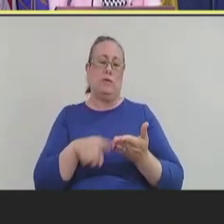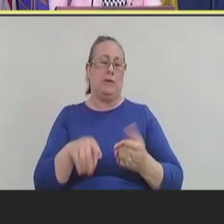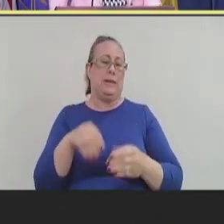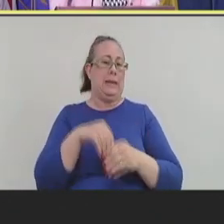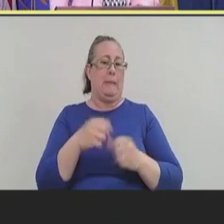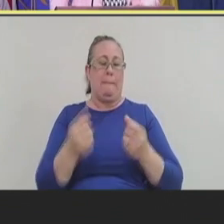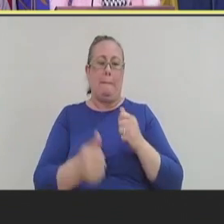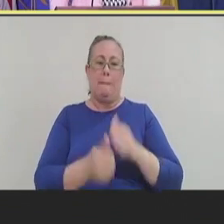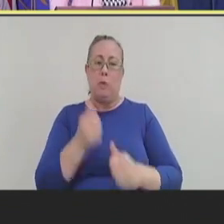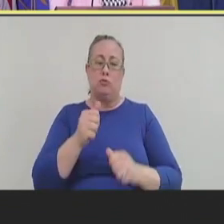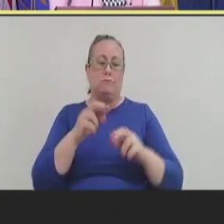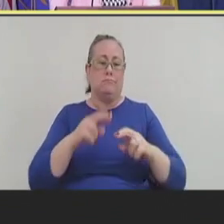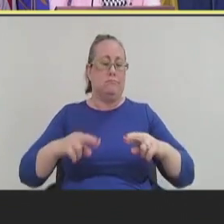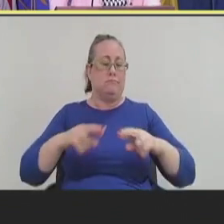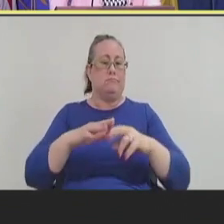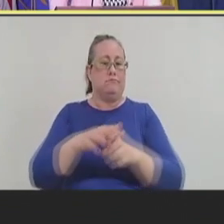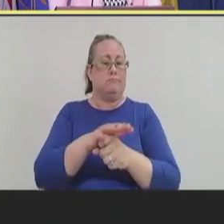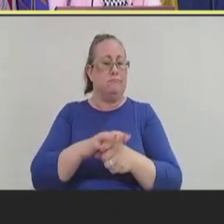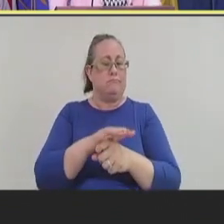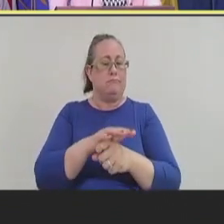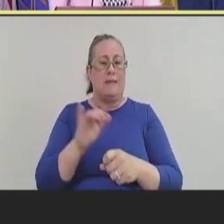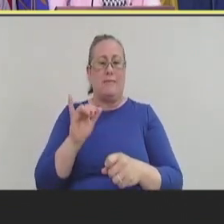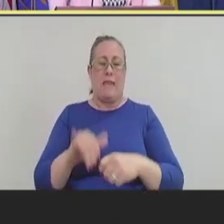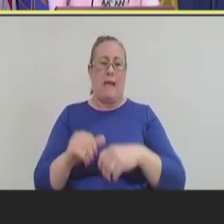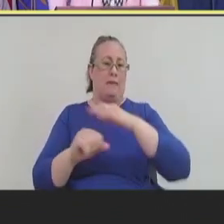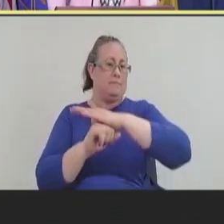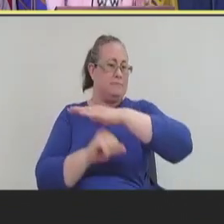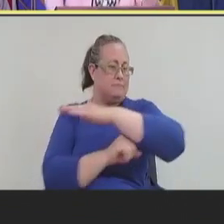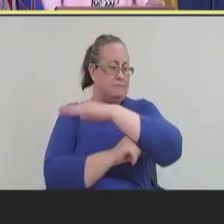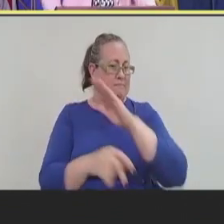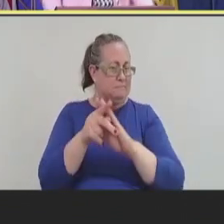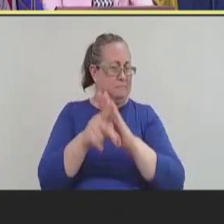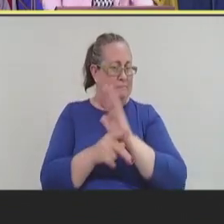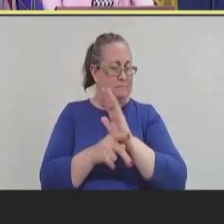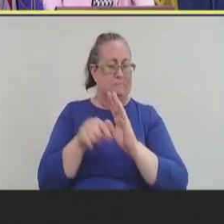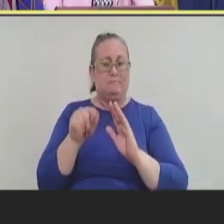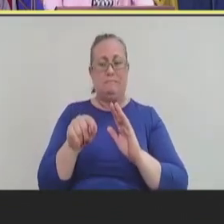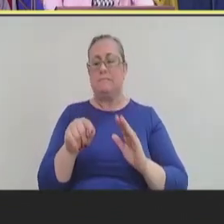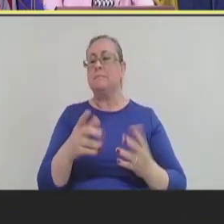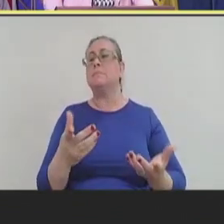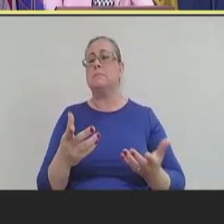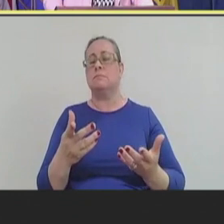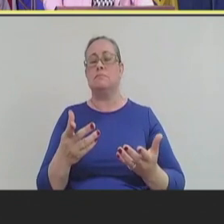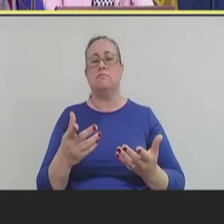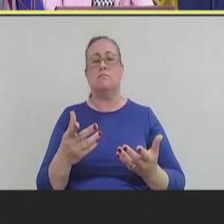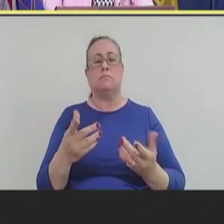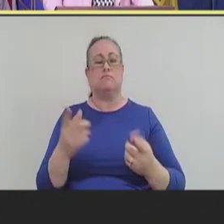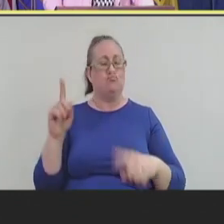just sort of a foundational policy that has been implemented for many decades.